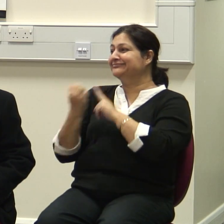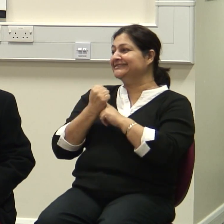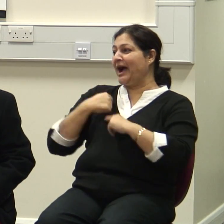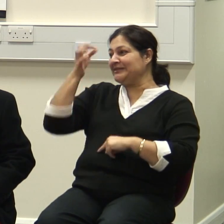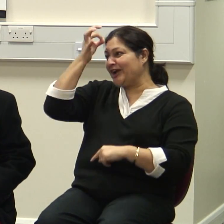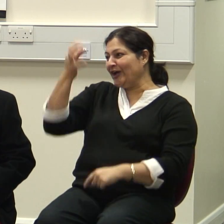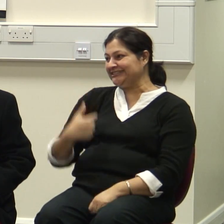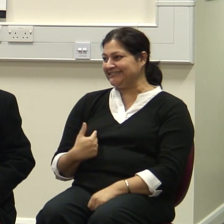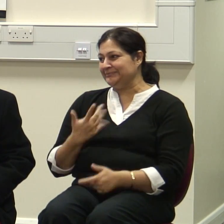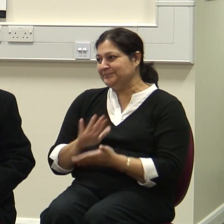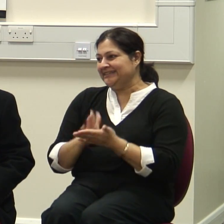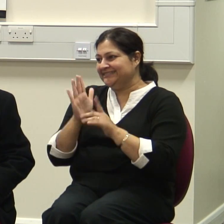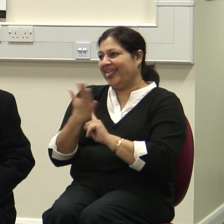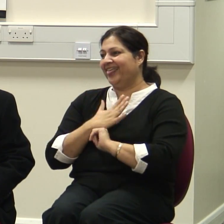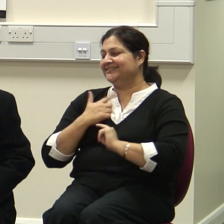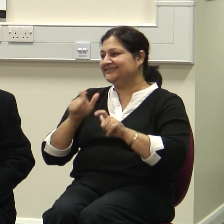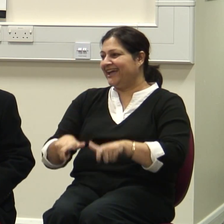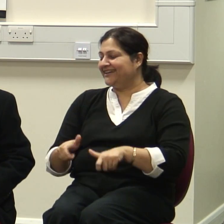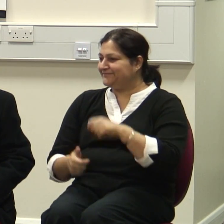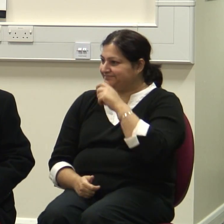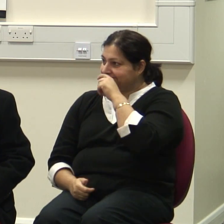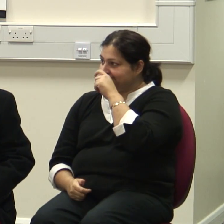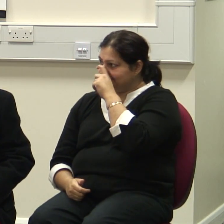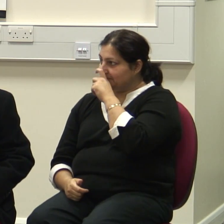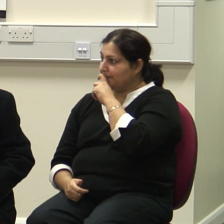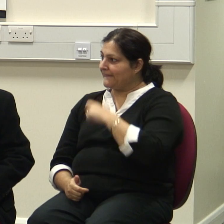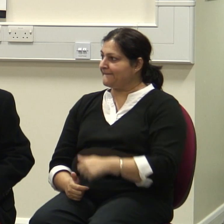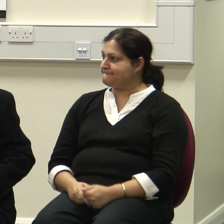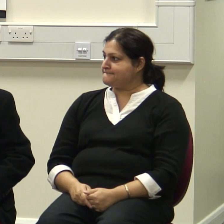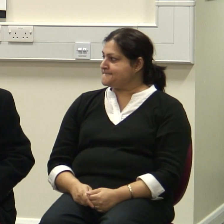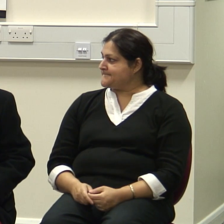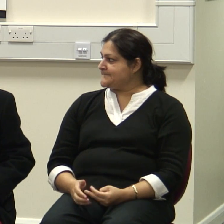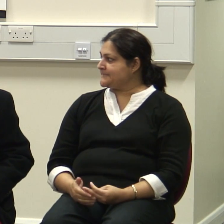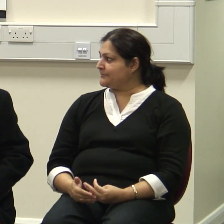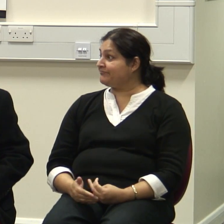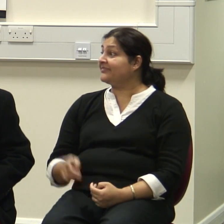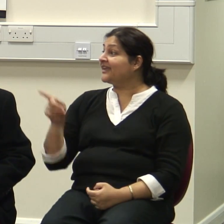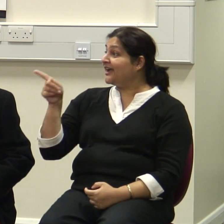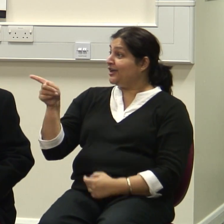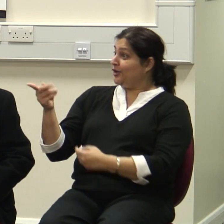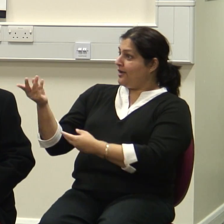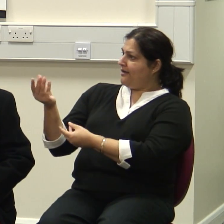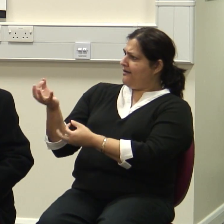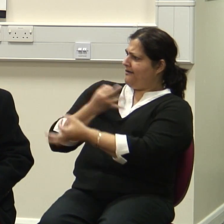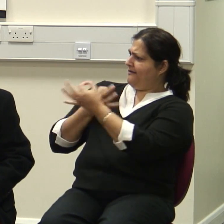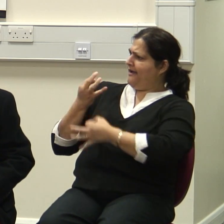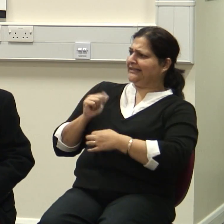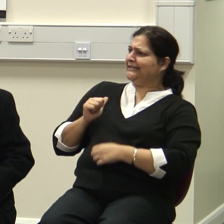But you see, now you are doing something which I didn’t expect here, but it came up in